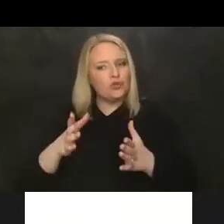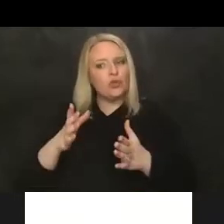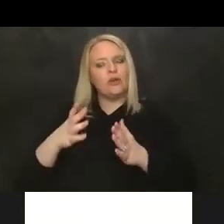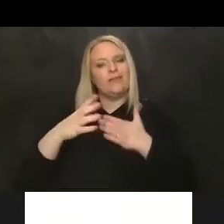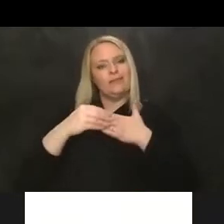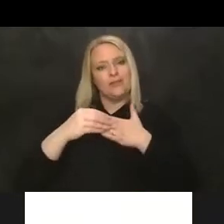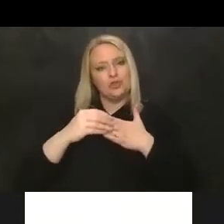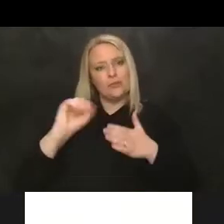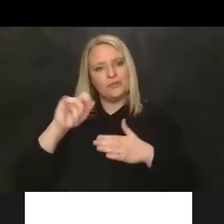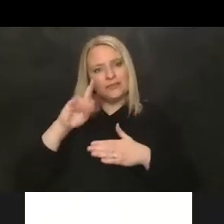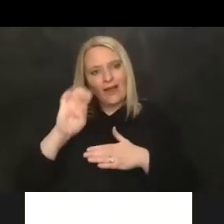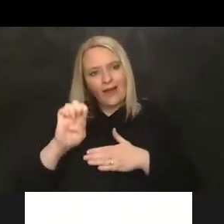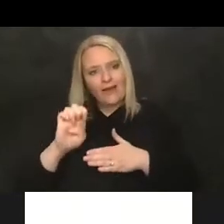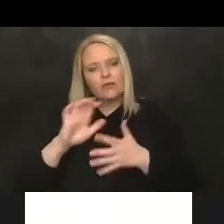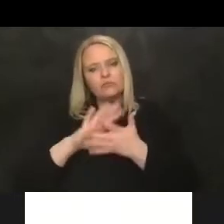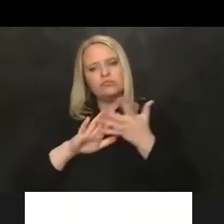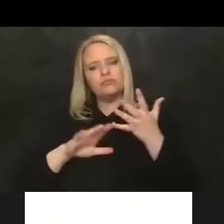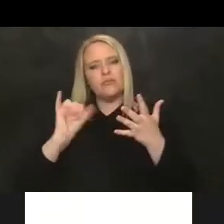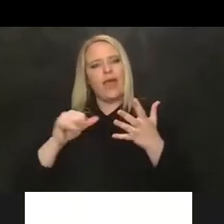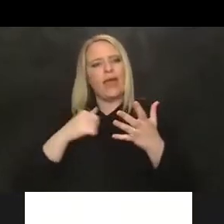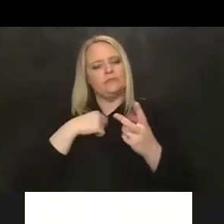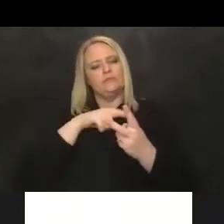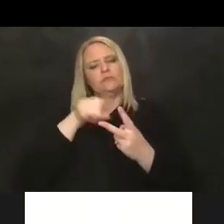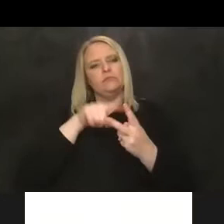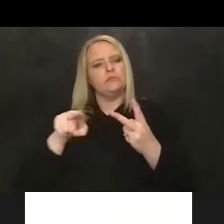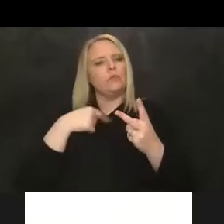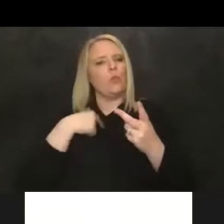management, and things like that, so those are the two things I'm doing with my time as a fellow.